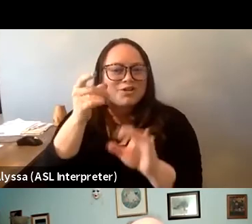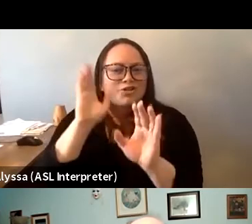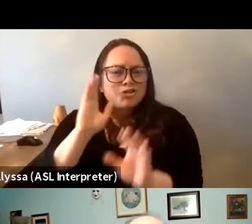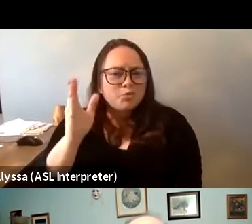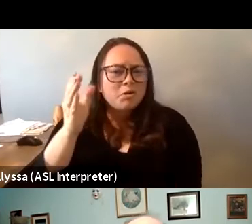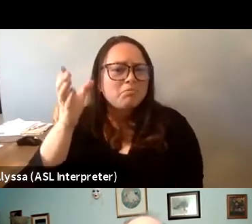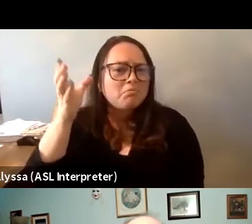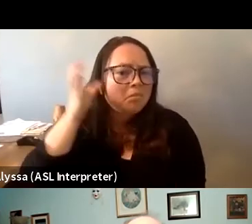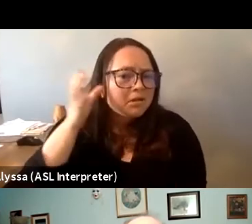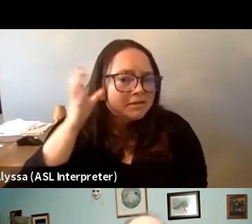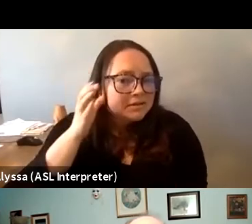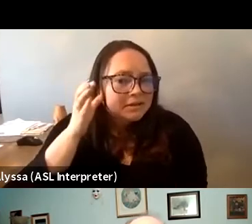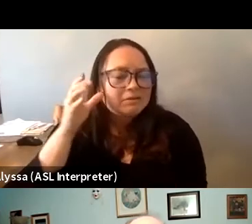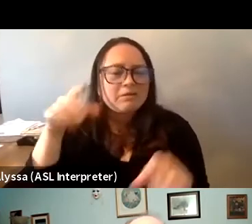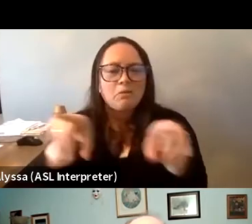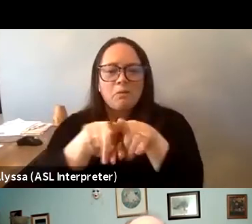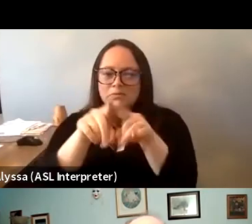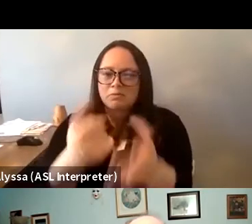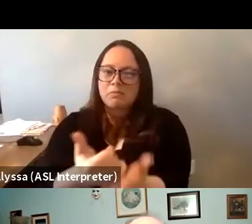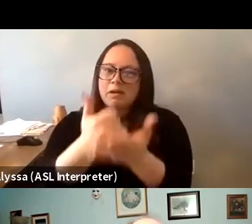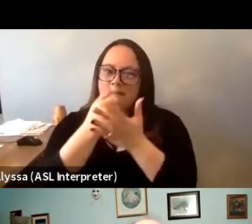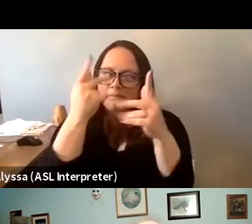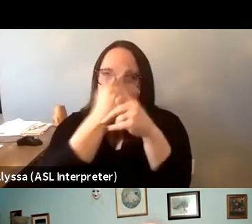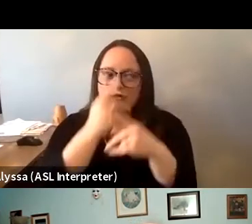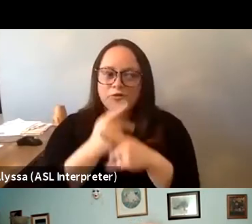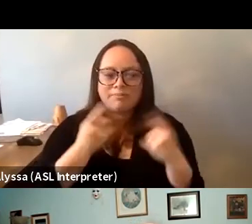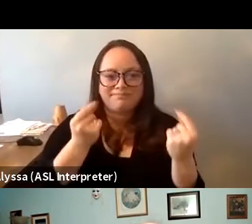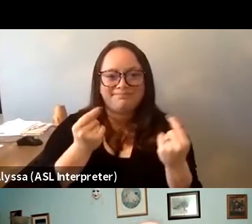and put me into the right direction. And just find